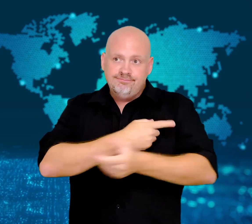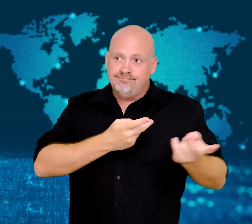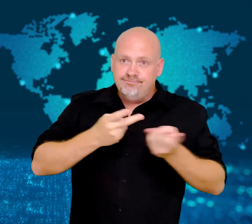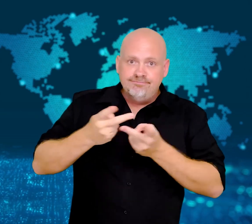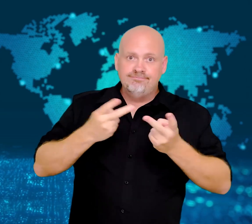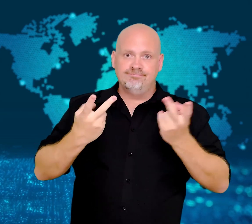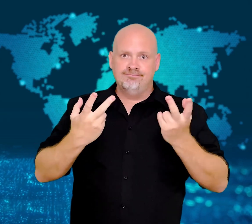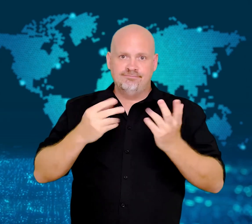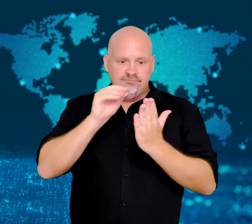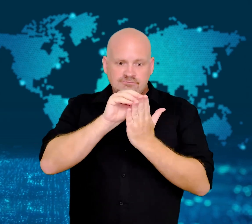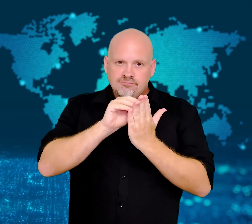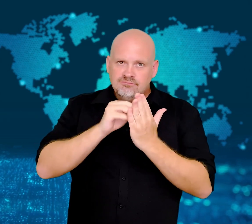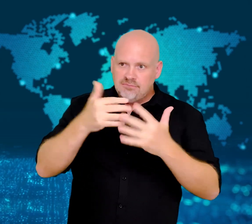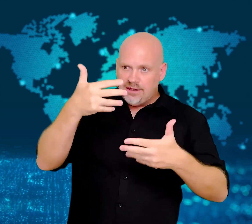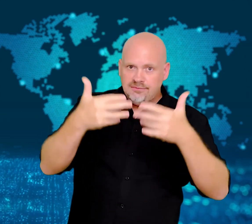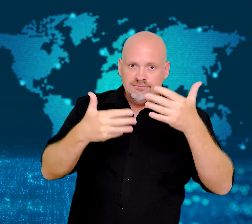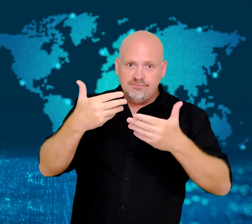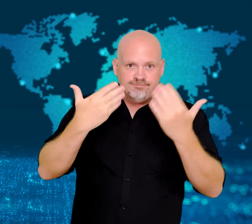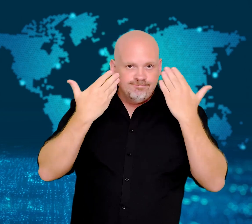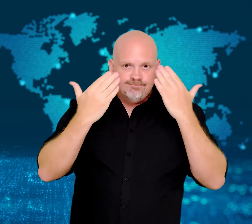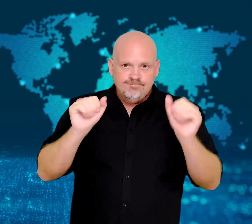cannot even establish its casualties.